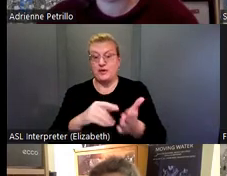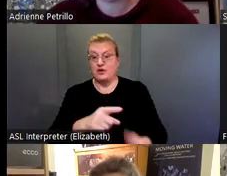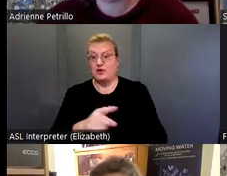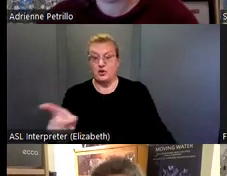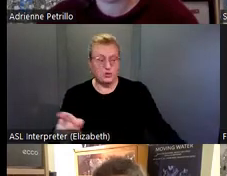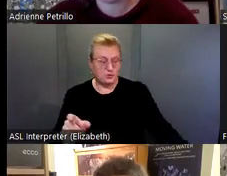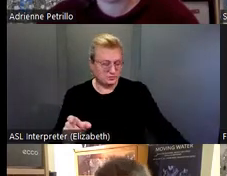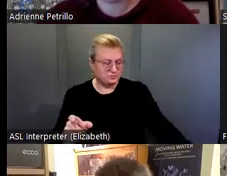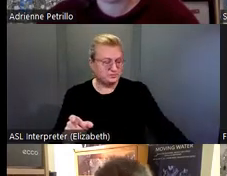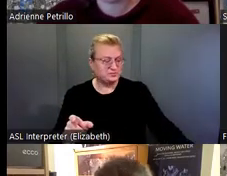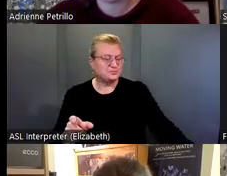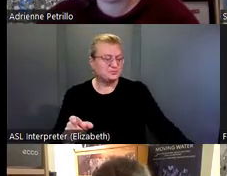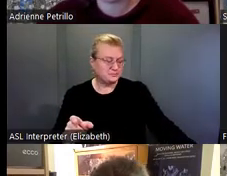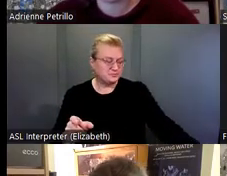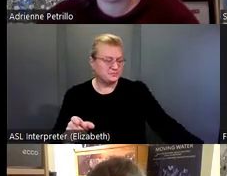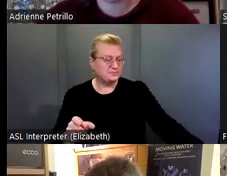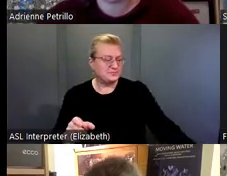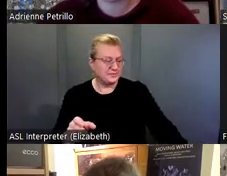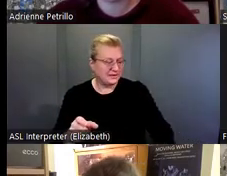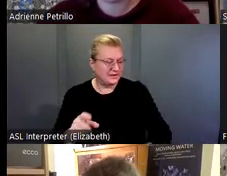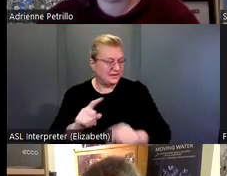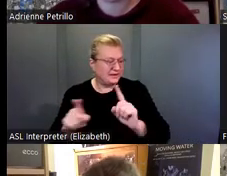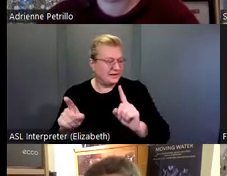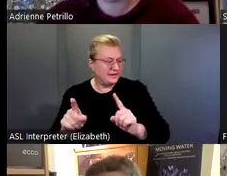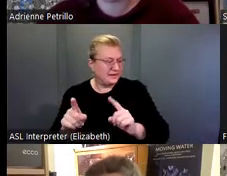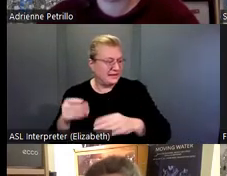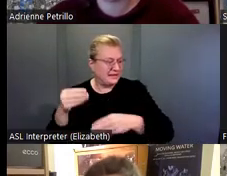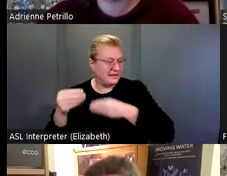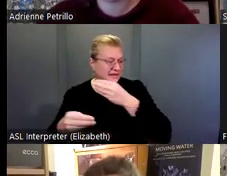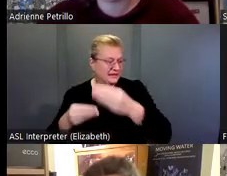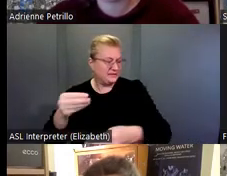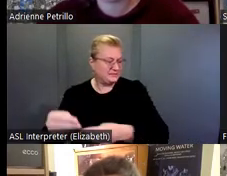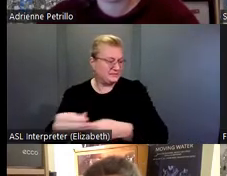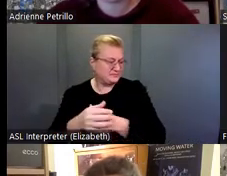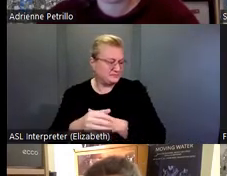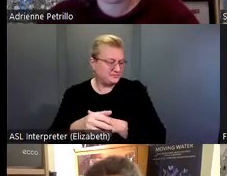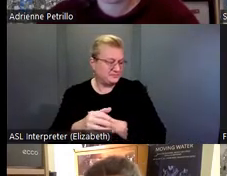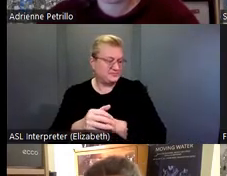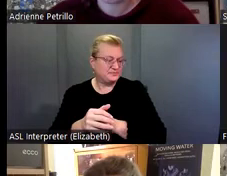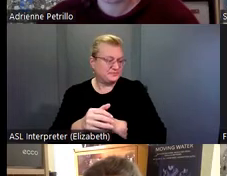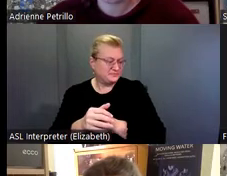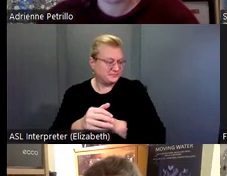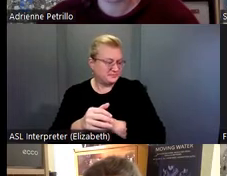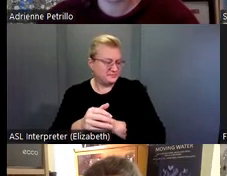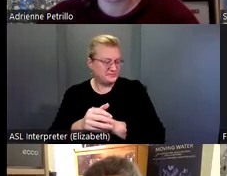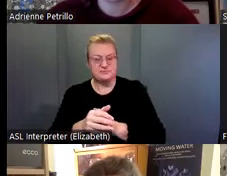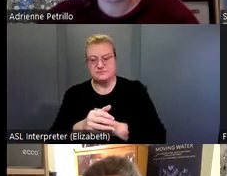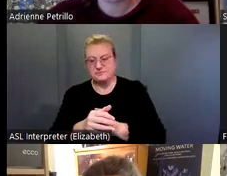but it's been kind of handed down as, it was introduced to me in slow stages.